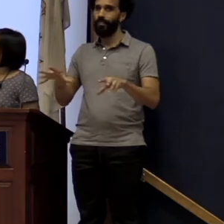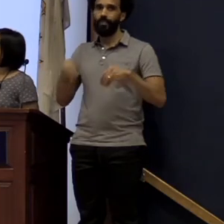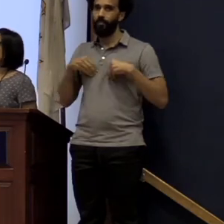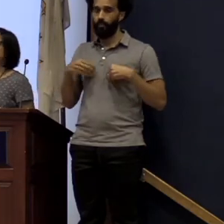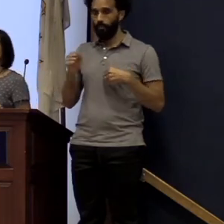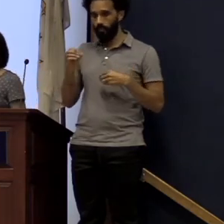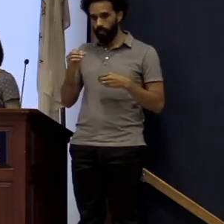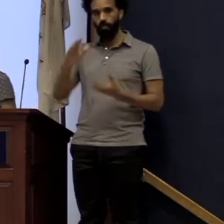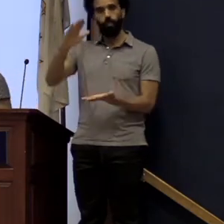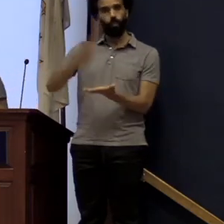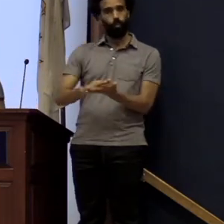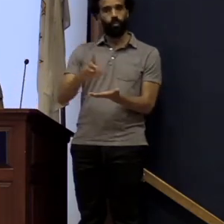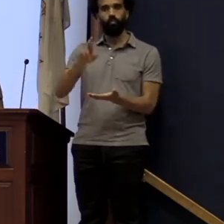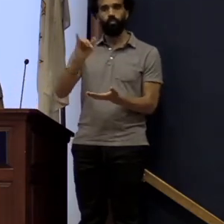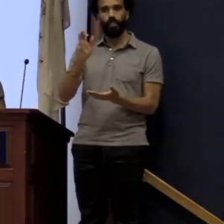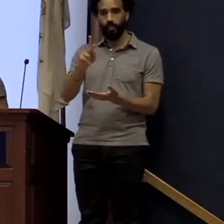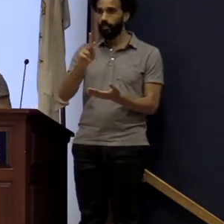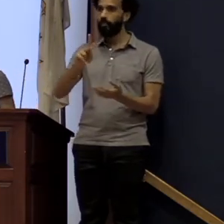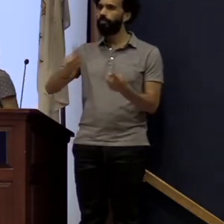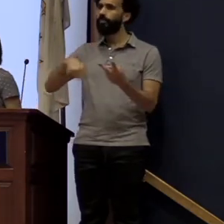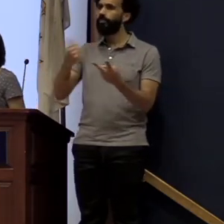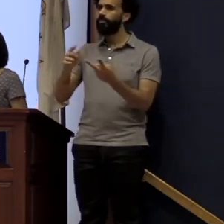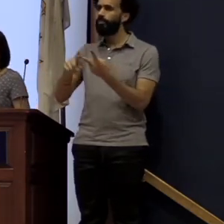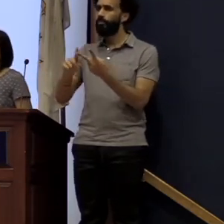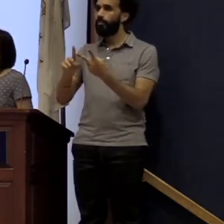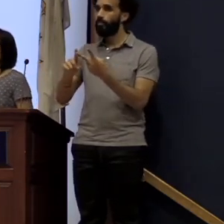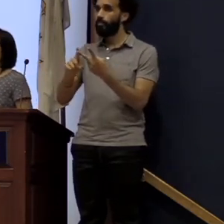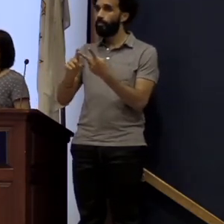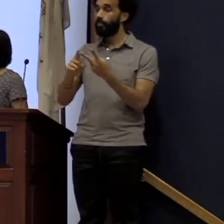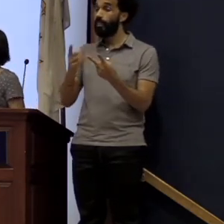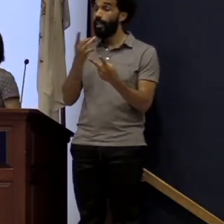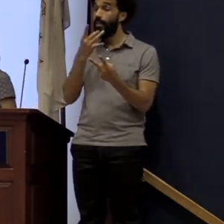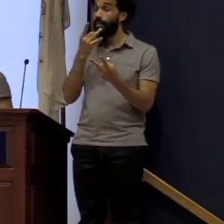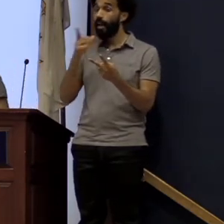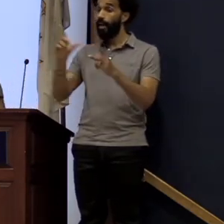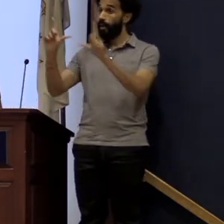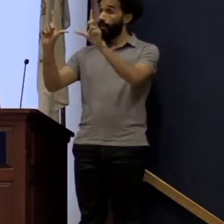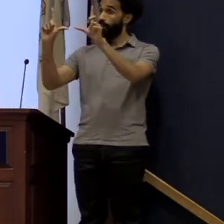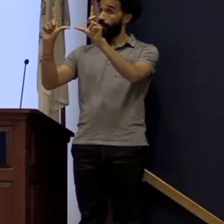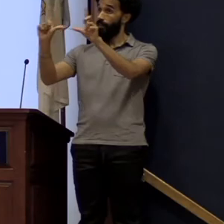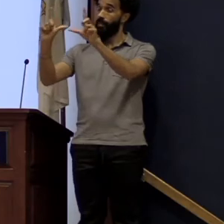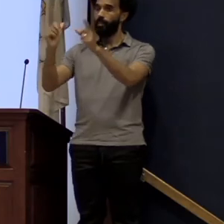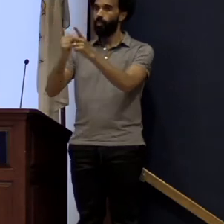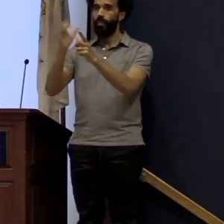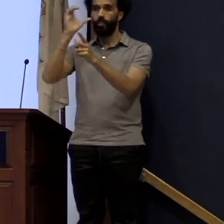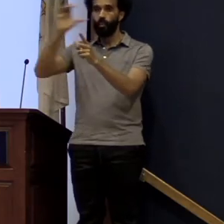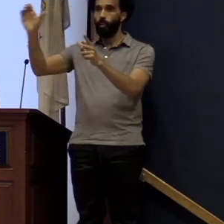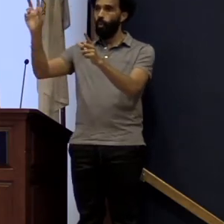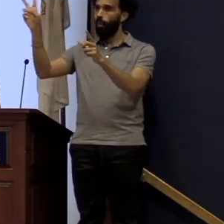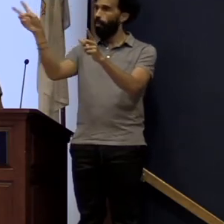the solar panel and the light bulb we think that was brilliant that the students design it the way they did because